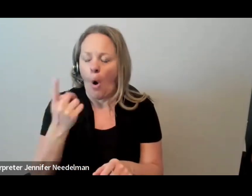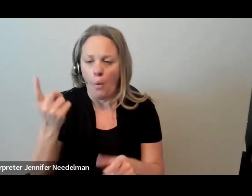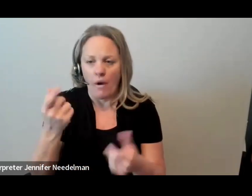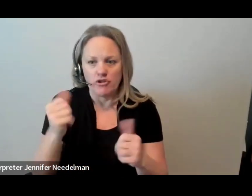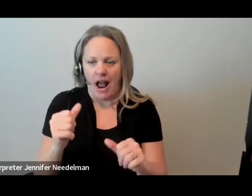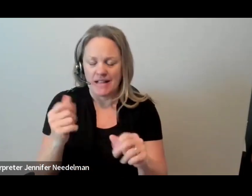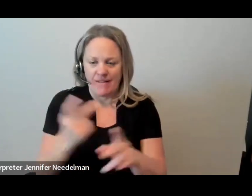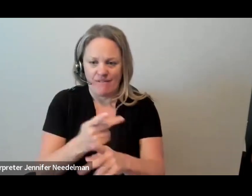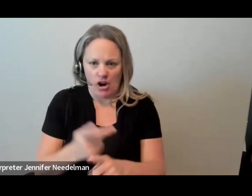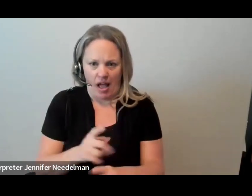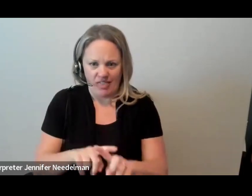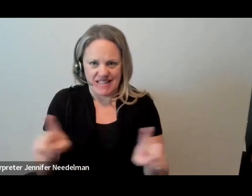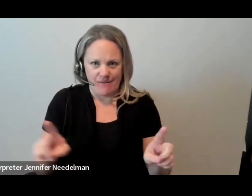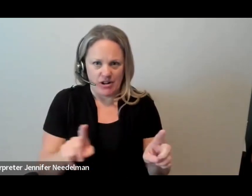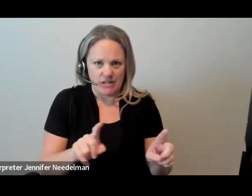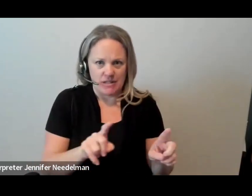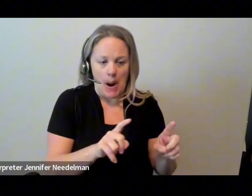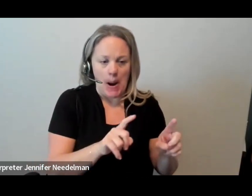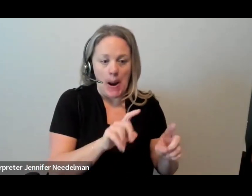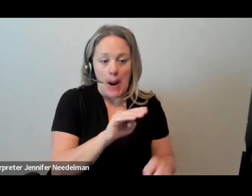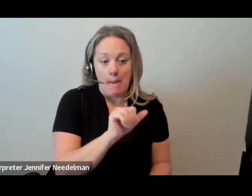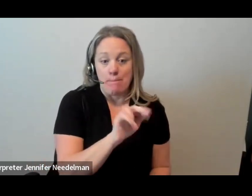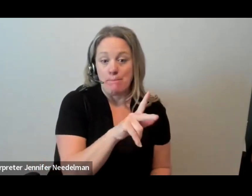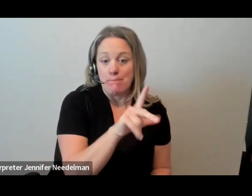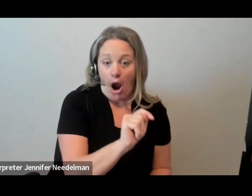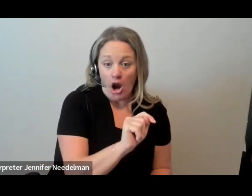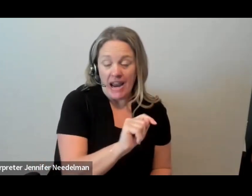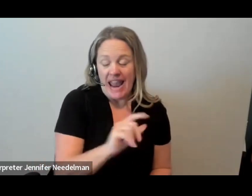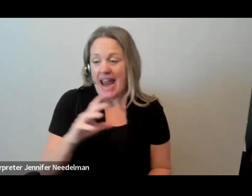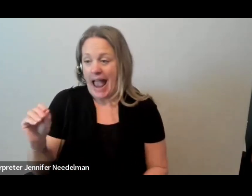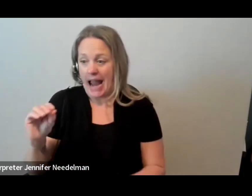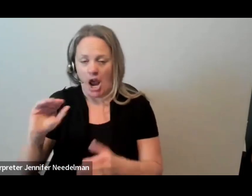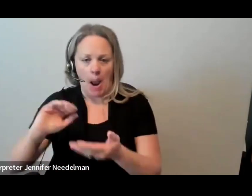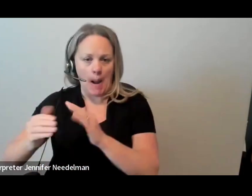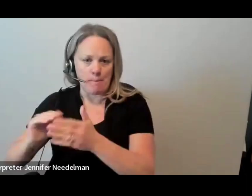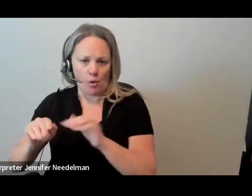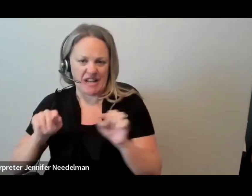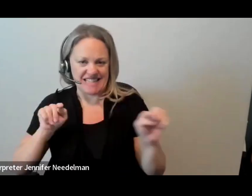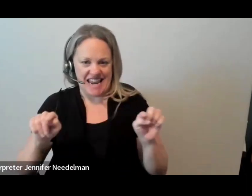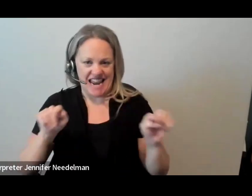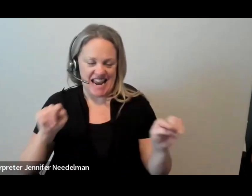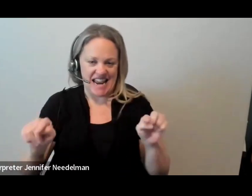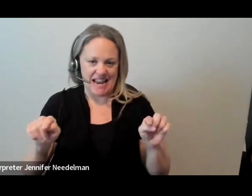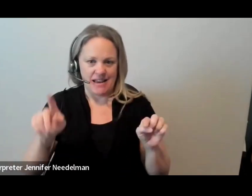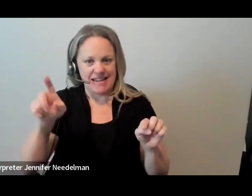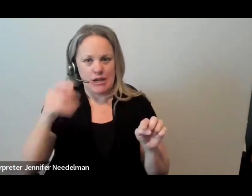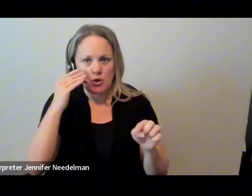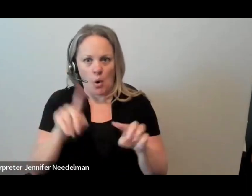between markets and community. And Blake, I love